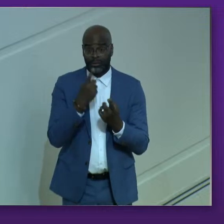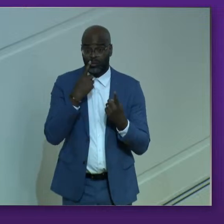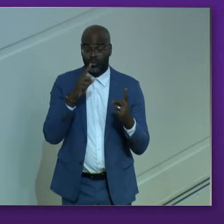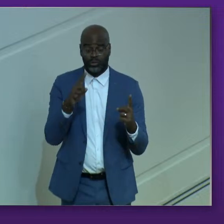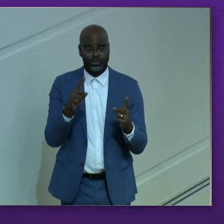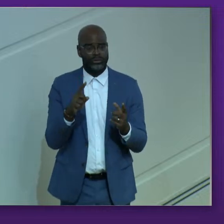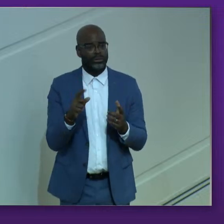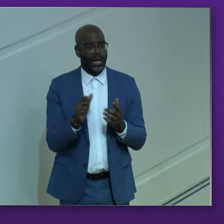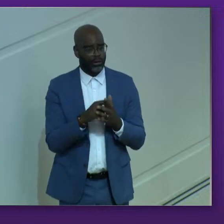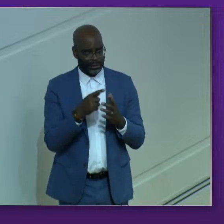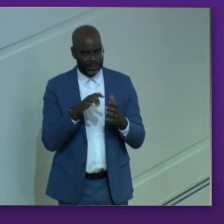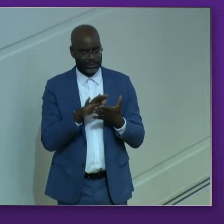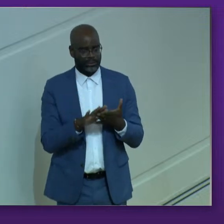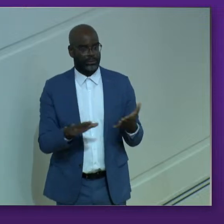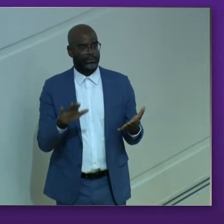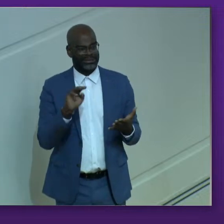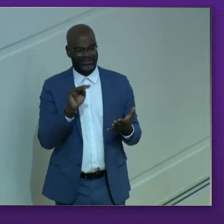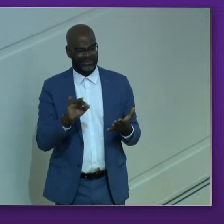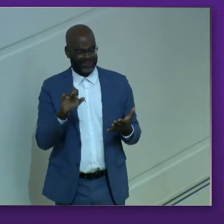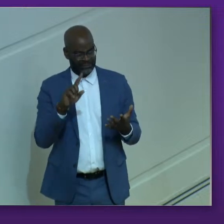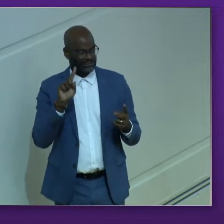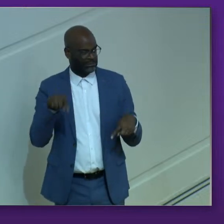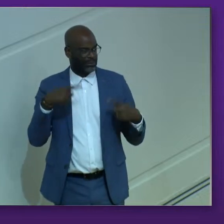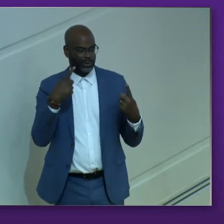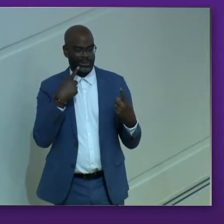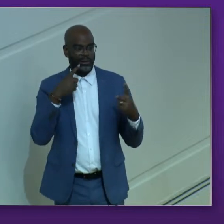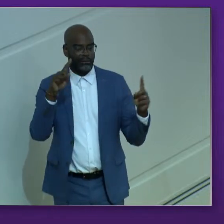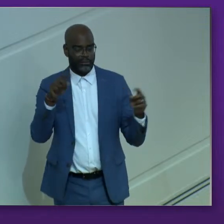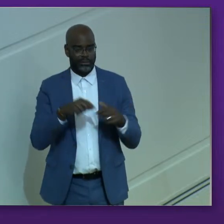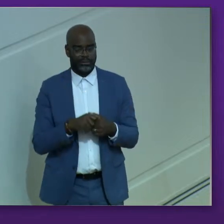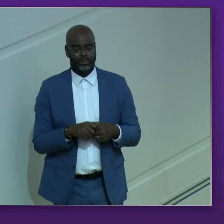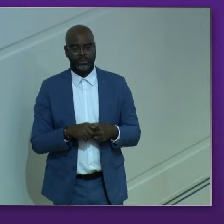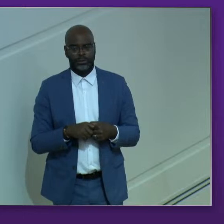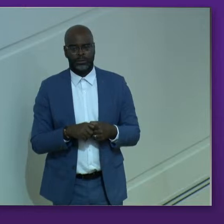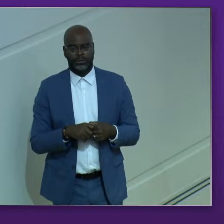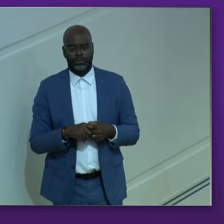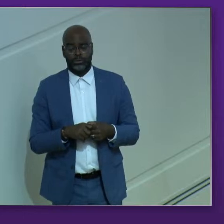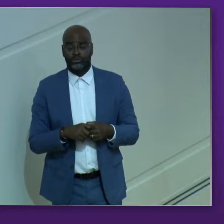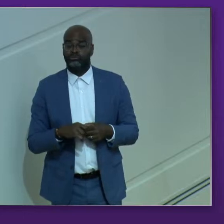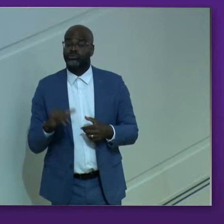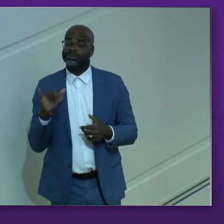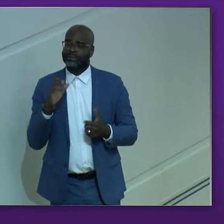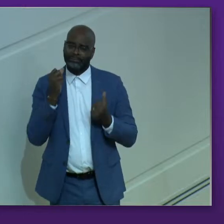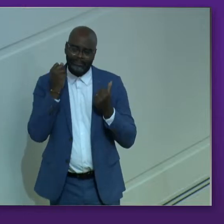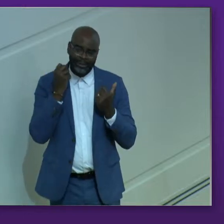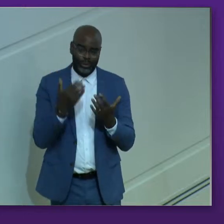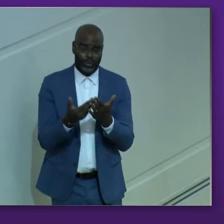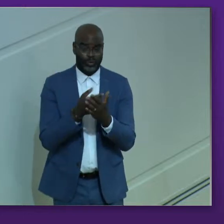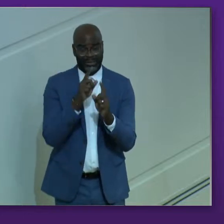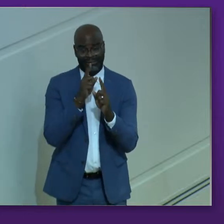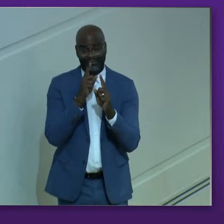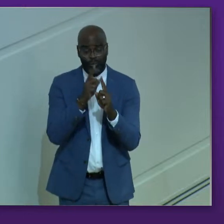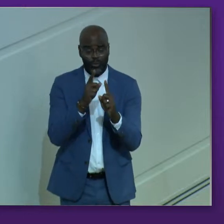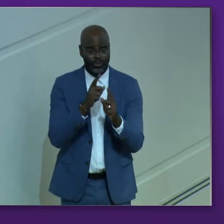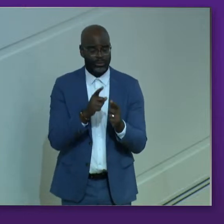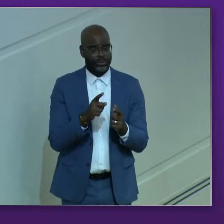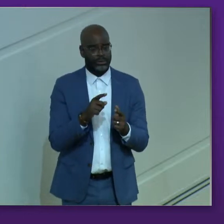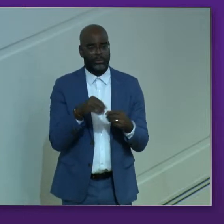RECEIVED THE NAMES OF THE OUTGOING COUNCIL MEMBERS AS THE CHAIR OF THE COLLEGE COUNCIL I